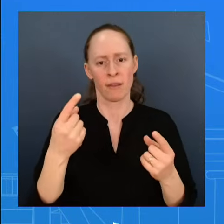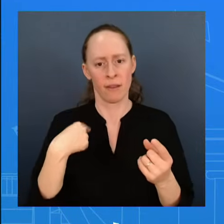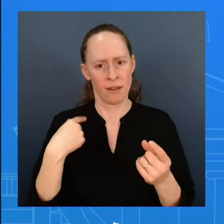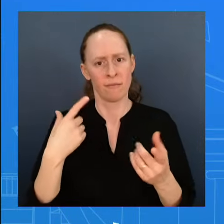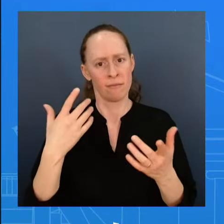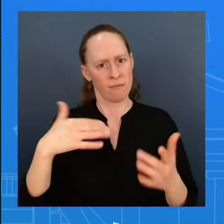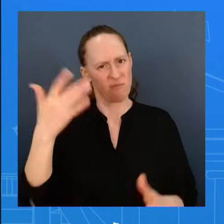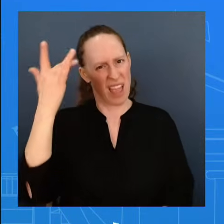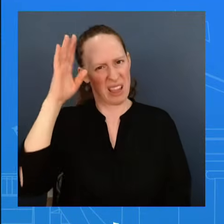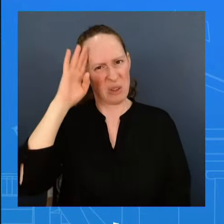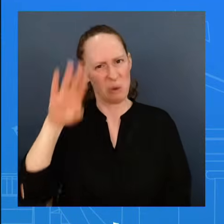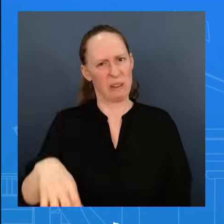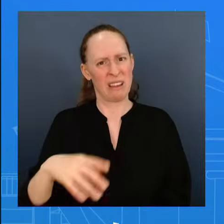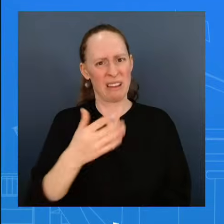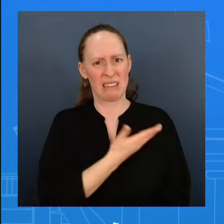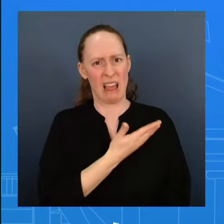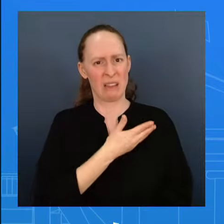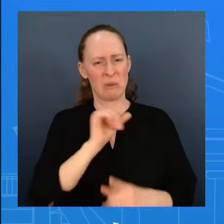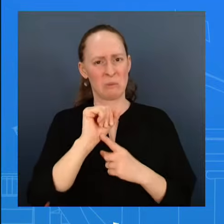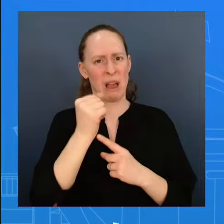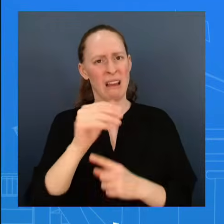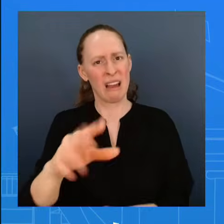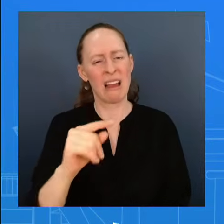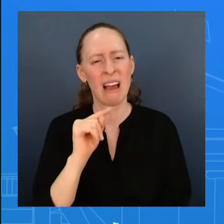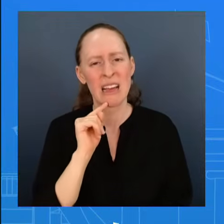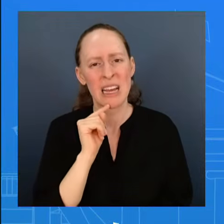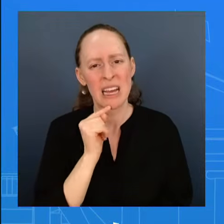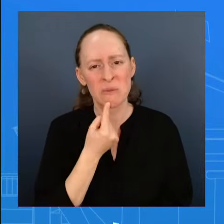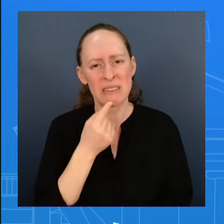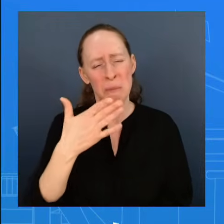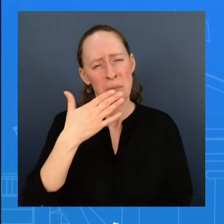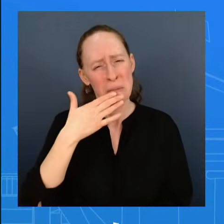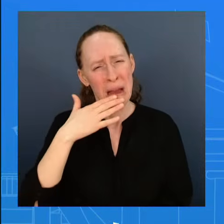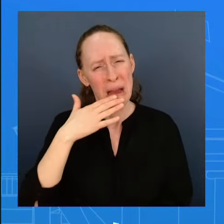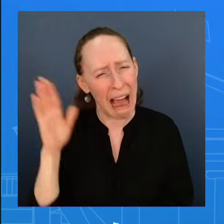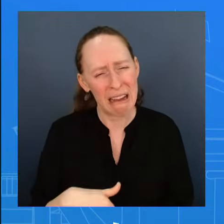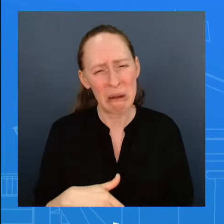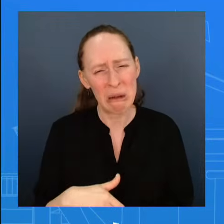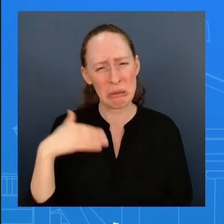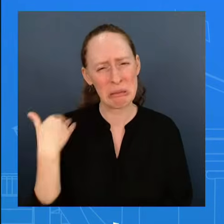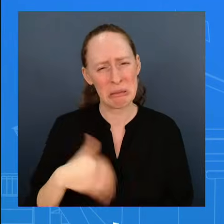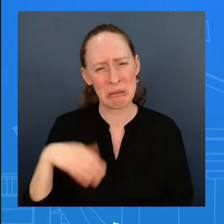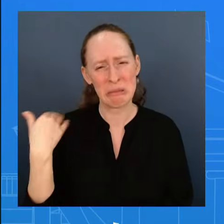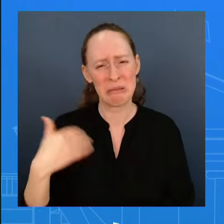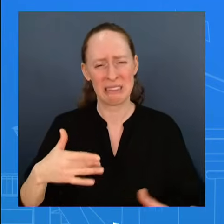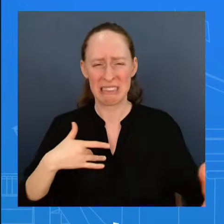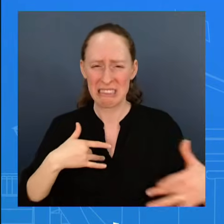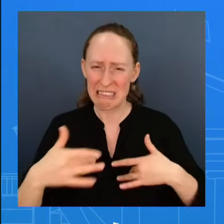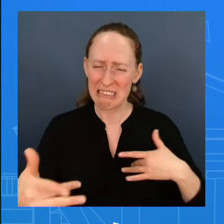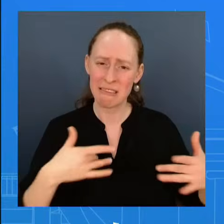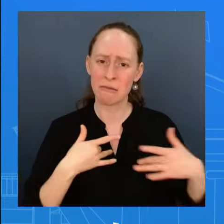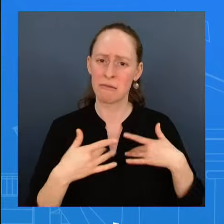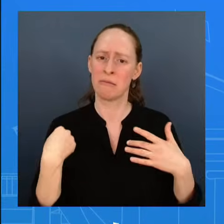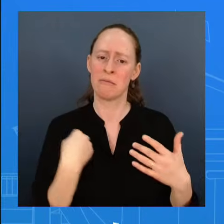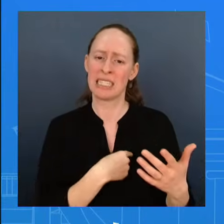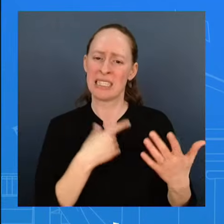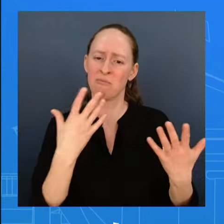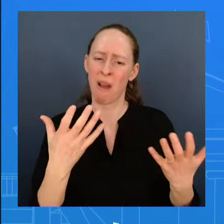Obviously, as we know, they are very dire. And we are pressing hard to get more urgently needed aid in to more people as soon as possible.